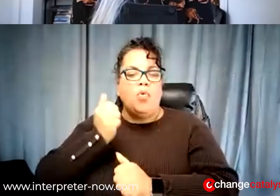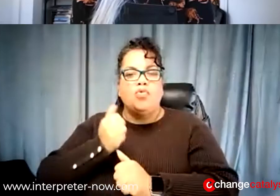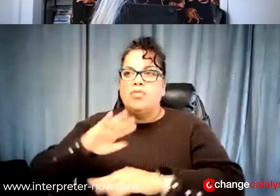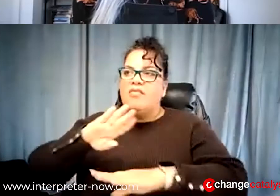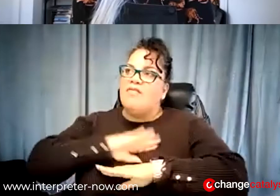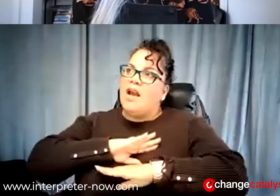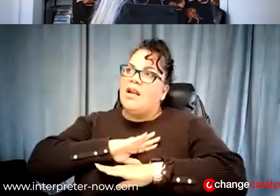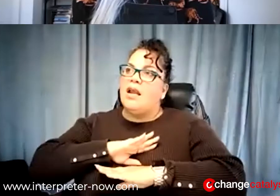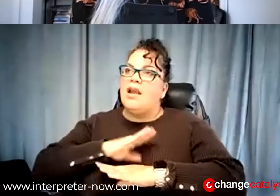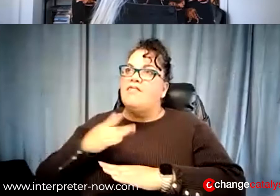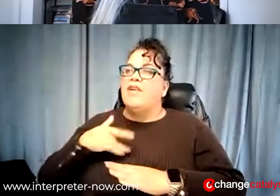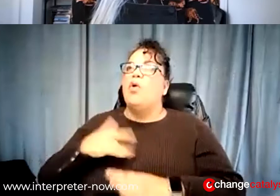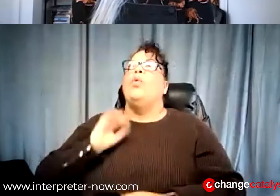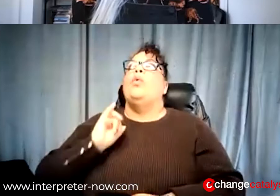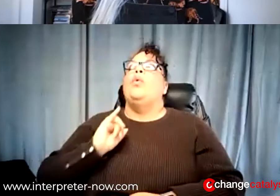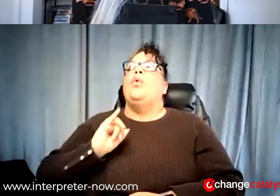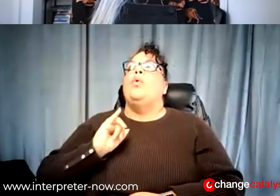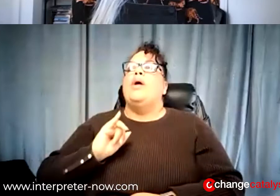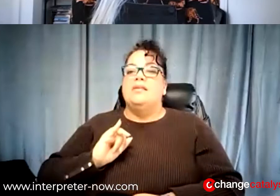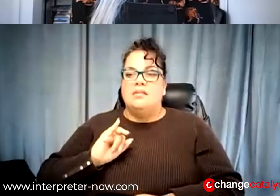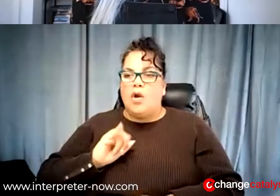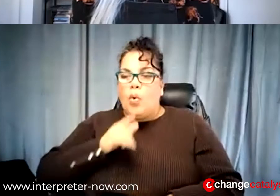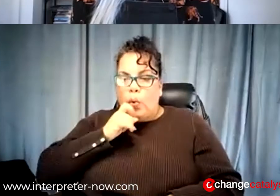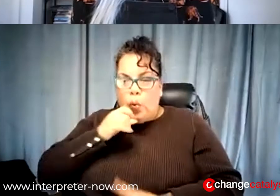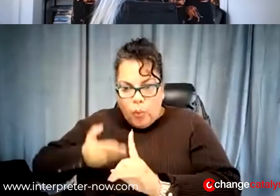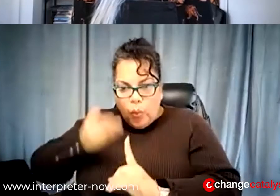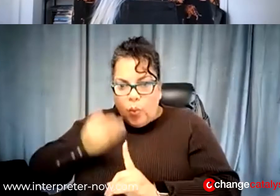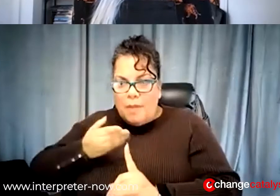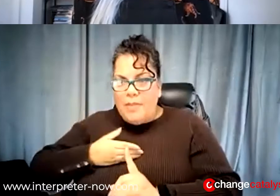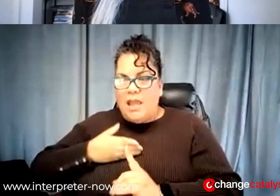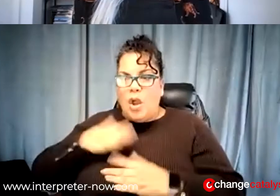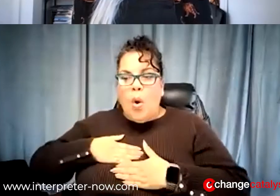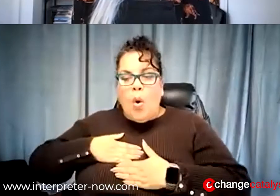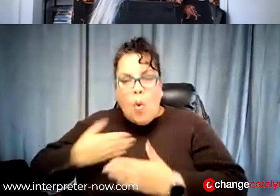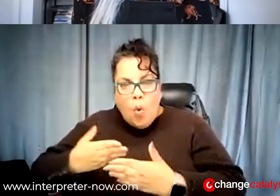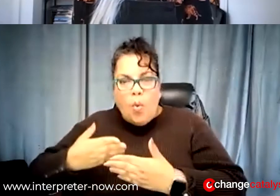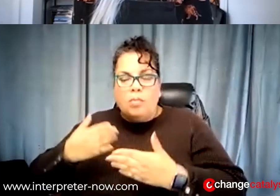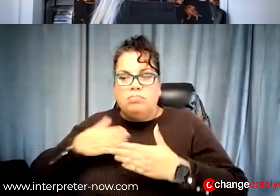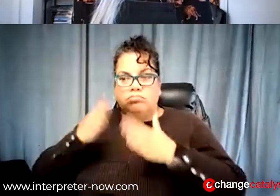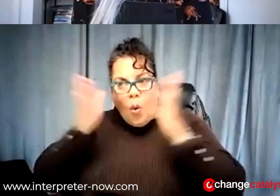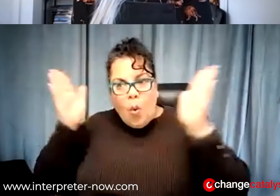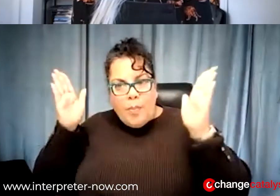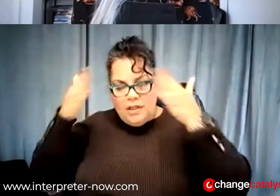really just being yourself and staying open to possibilities and lifting up others as